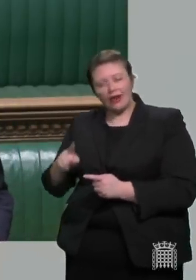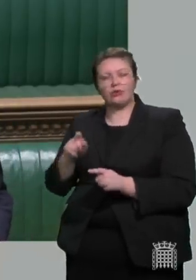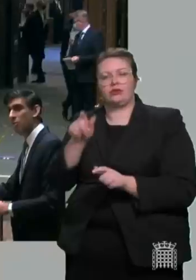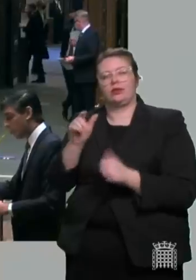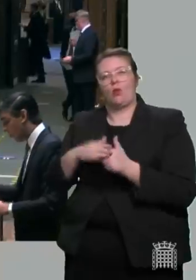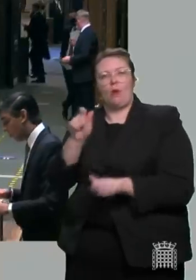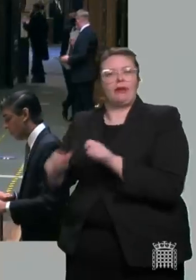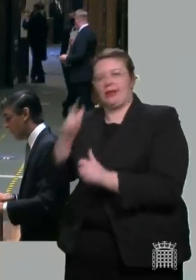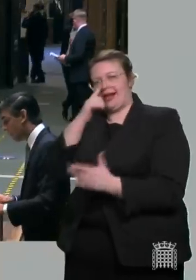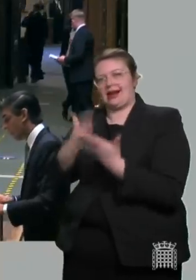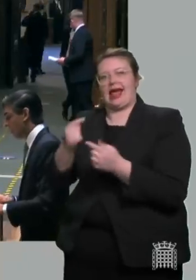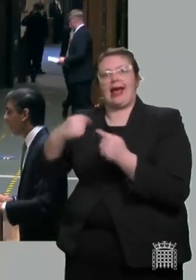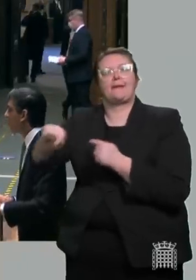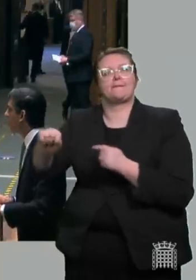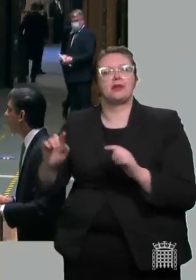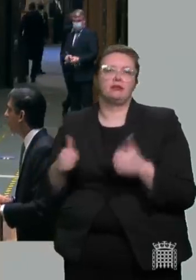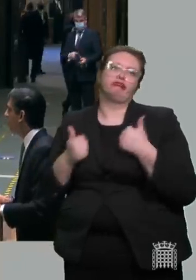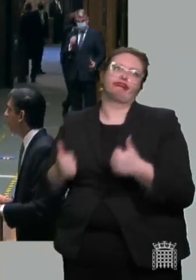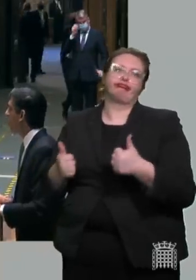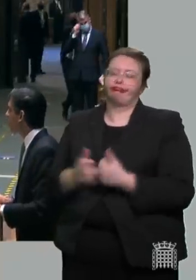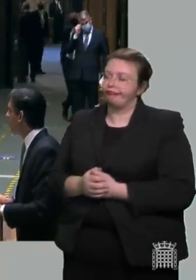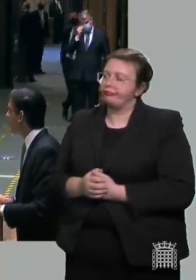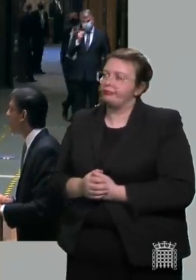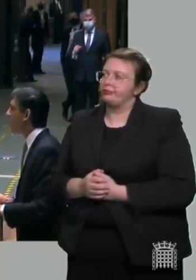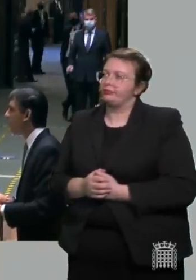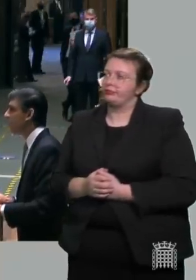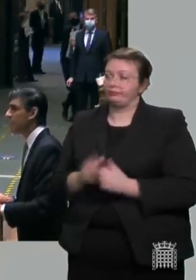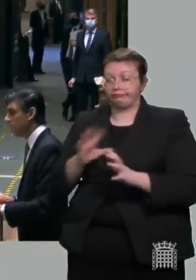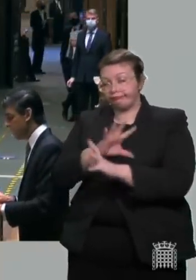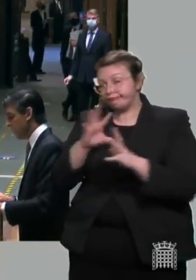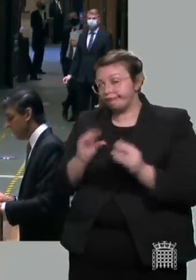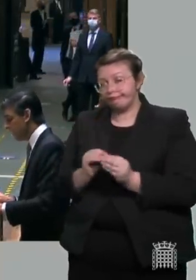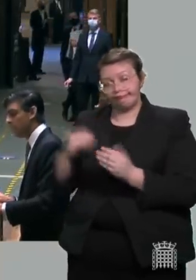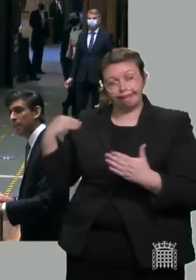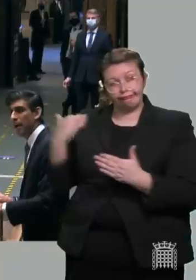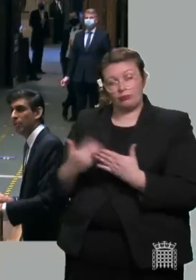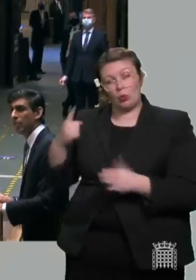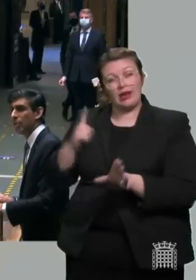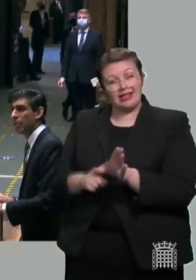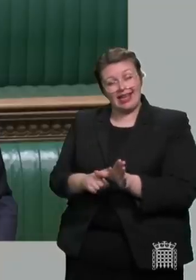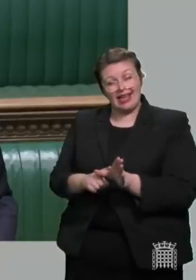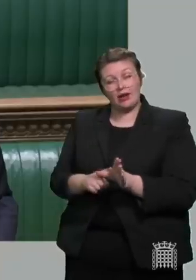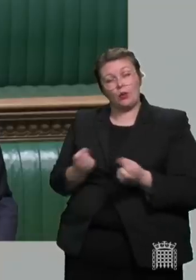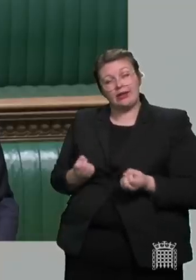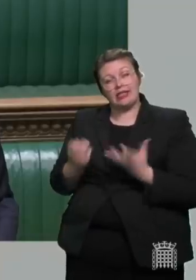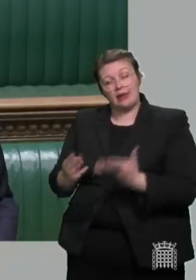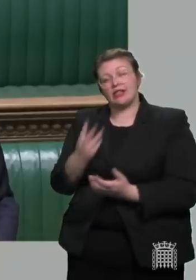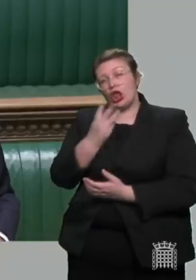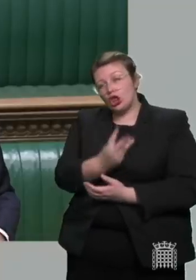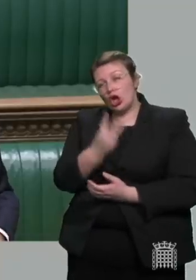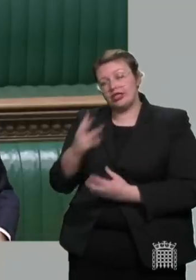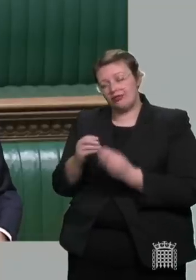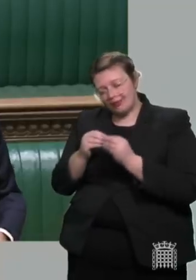Over the course of this crisis we will have spent £33 billion supporting the self-employed,